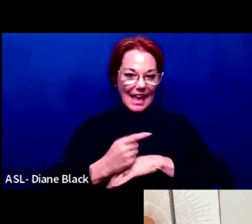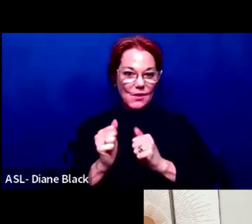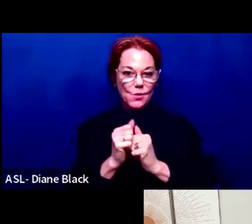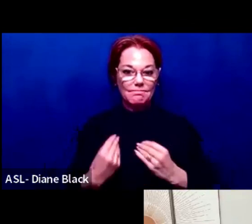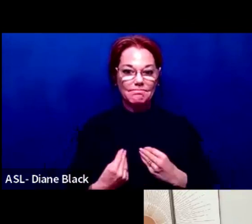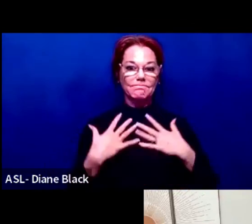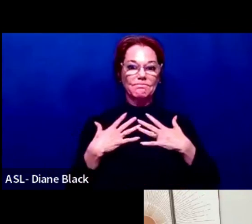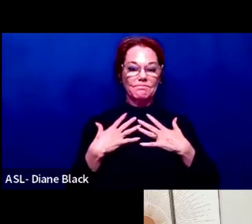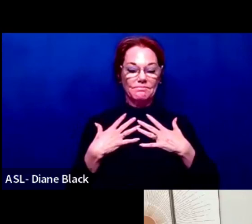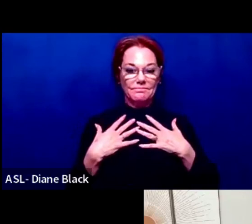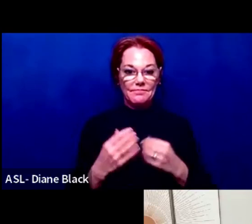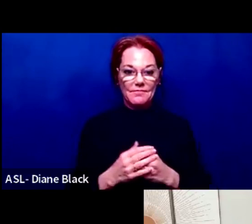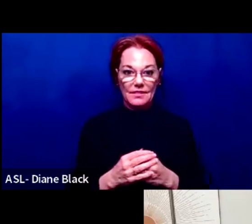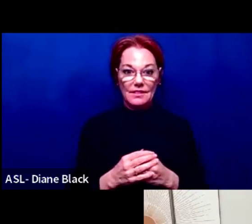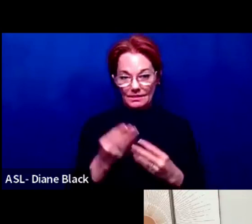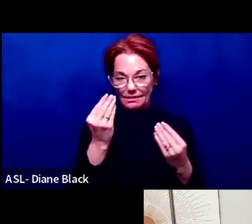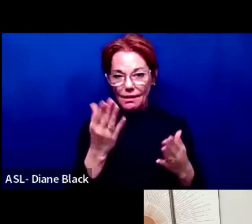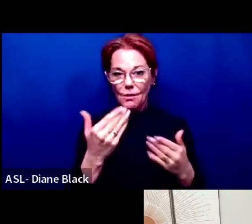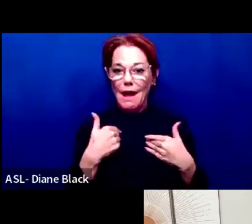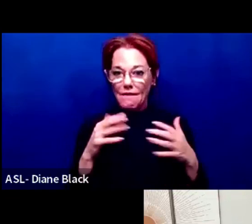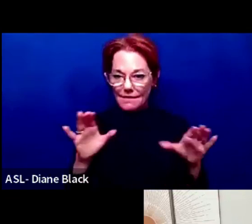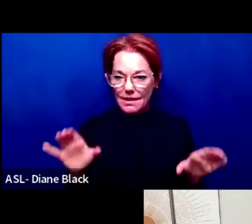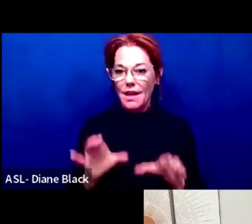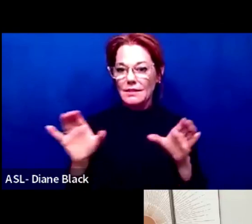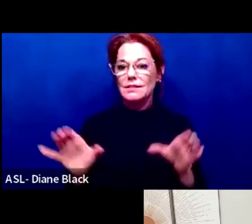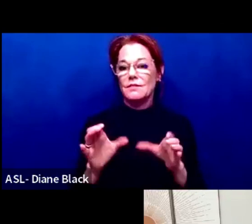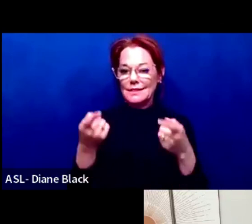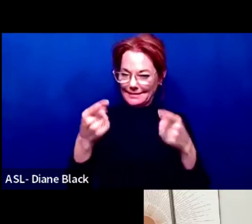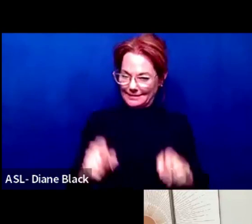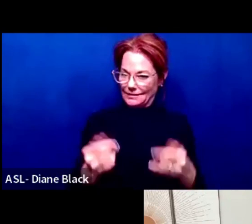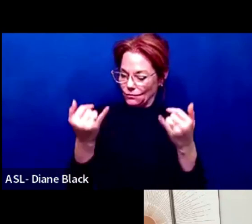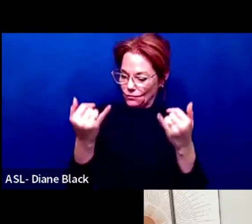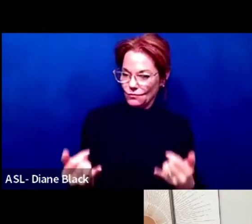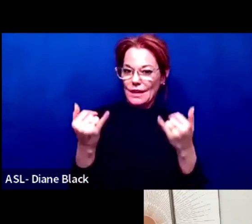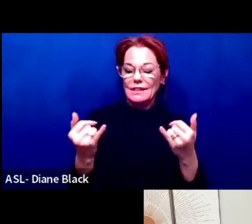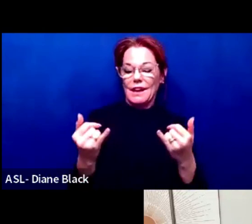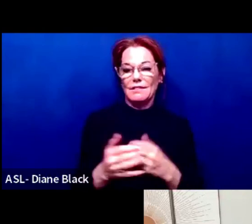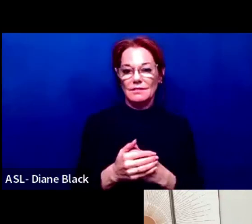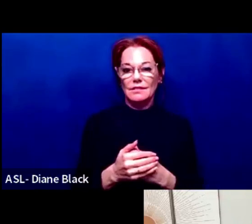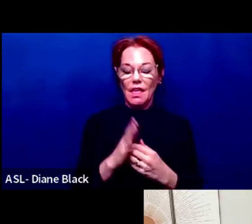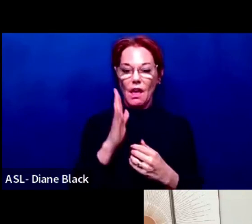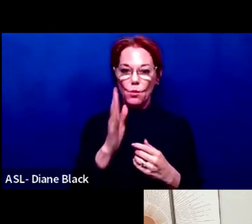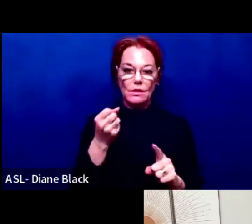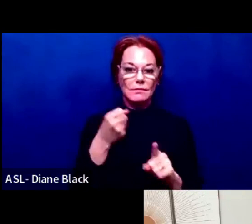that there is activity happening right now, that will be transformational. And while